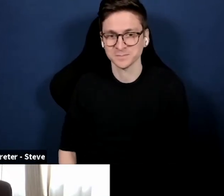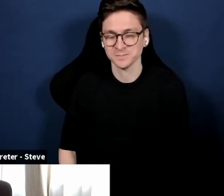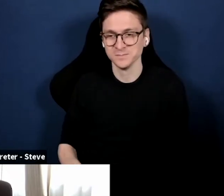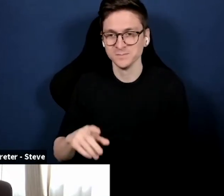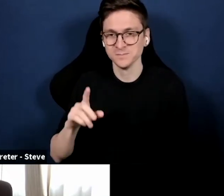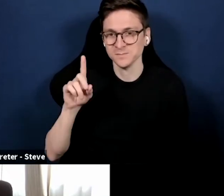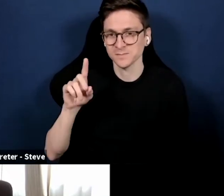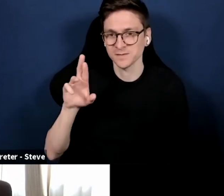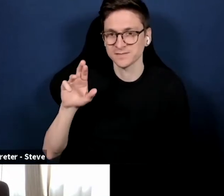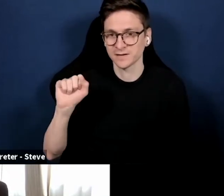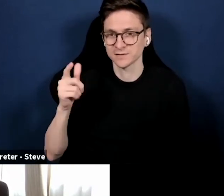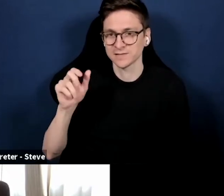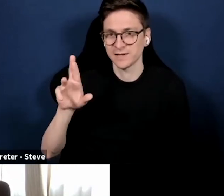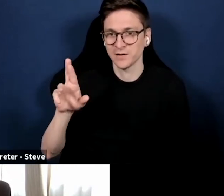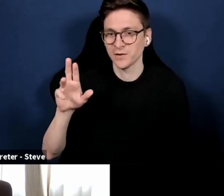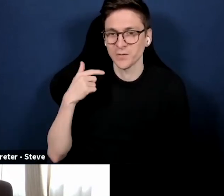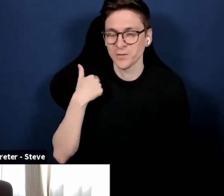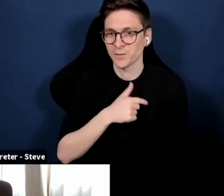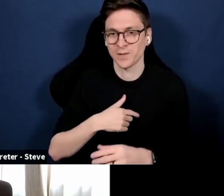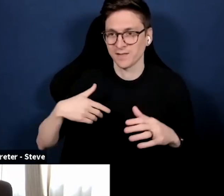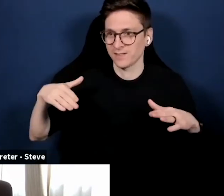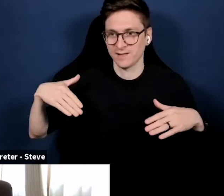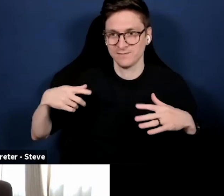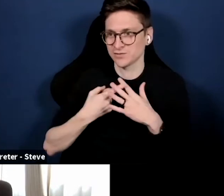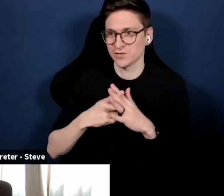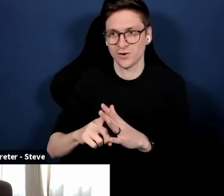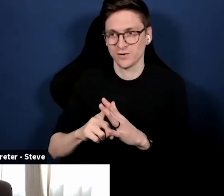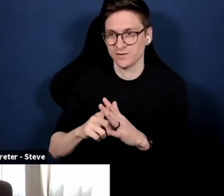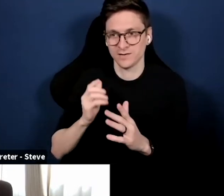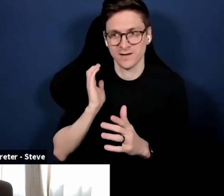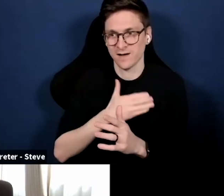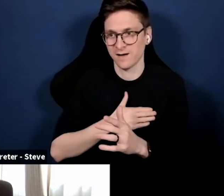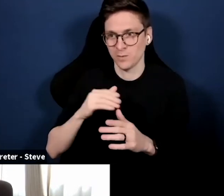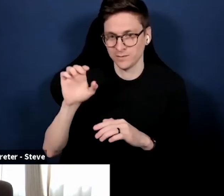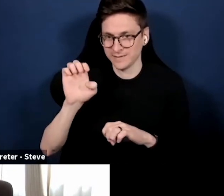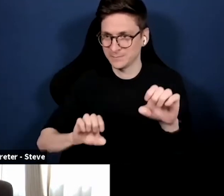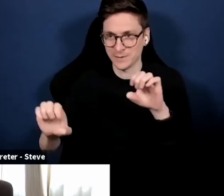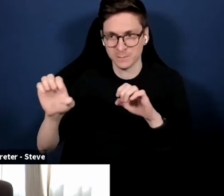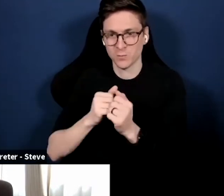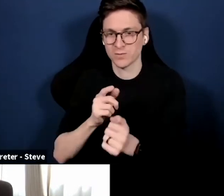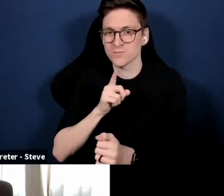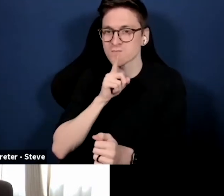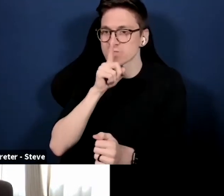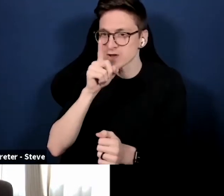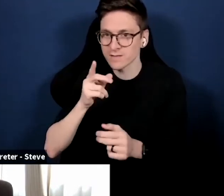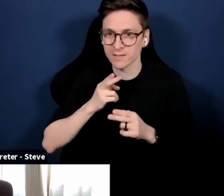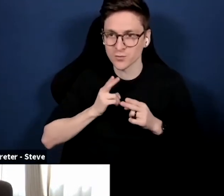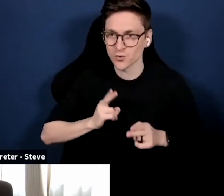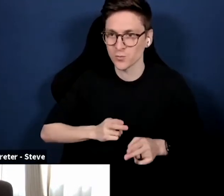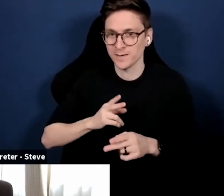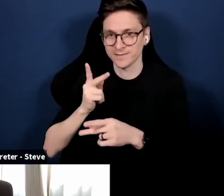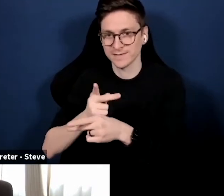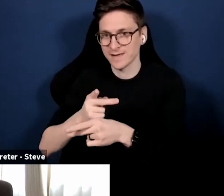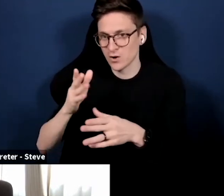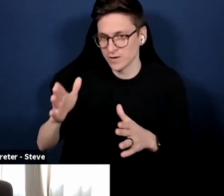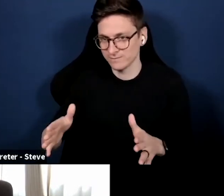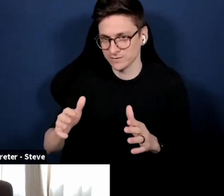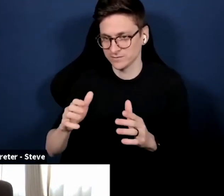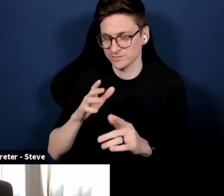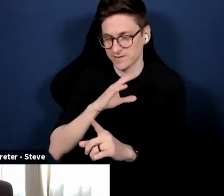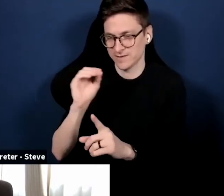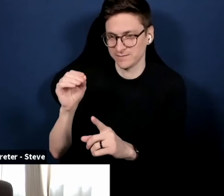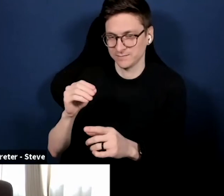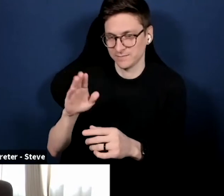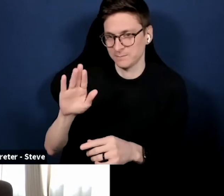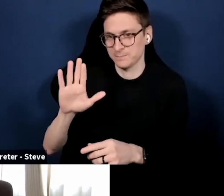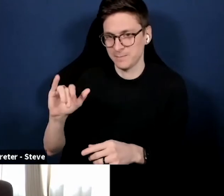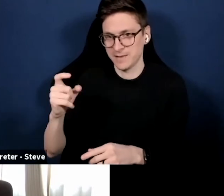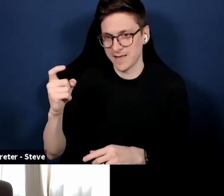the official test with the real caregivers in baby x yet but that will be that will be one of the the